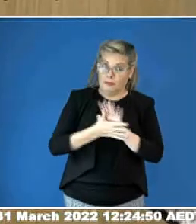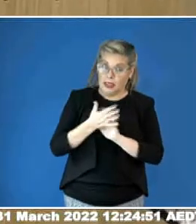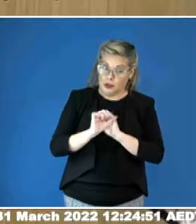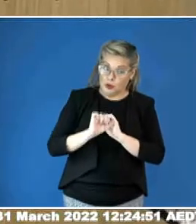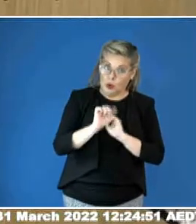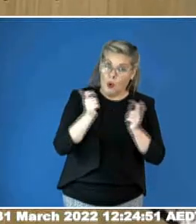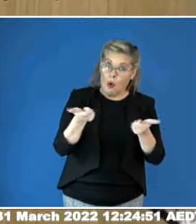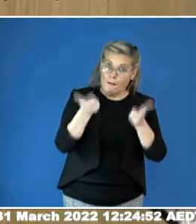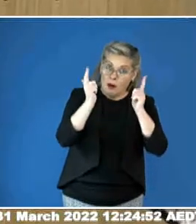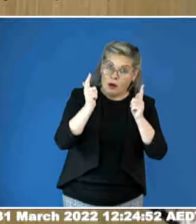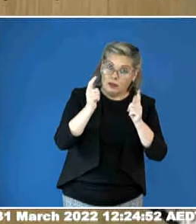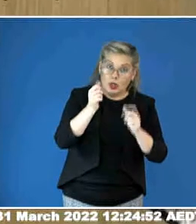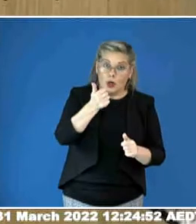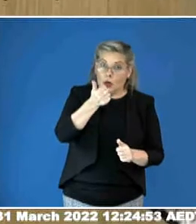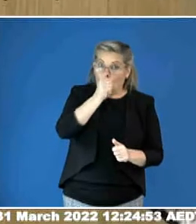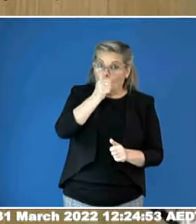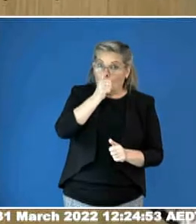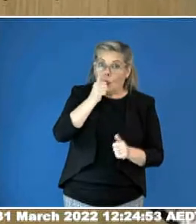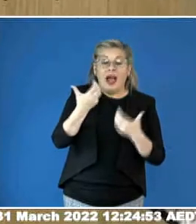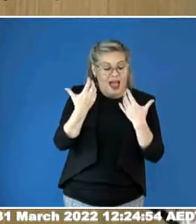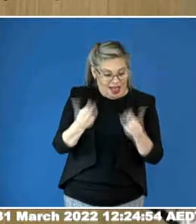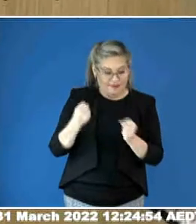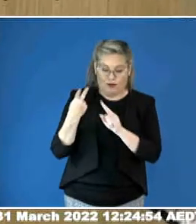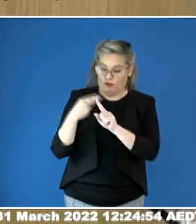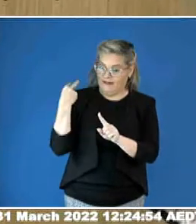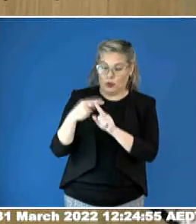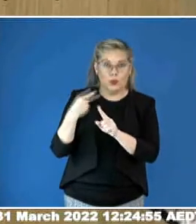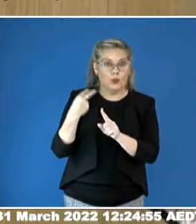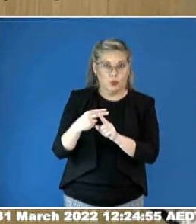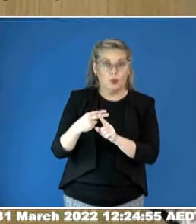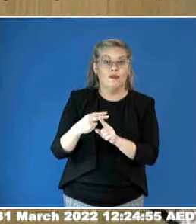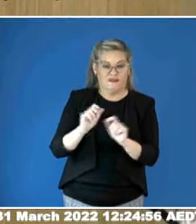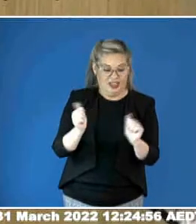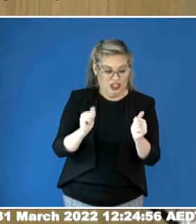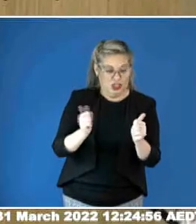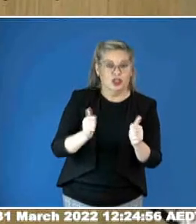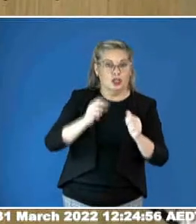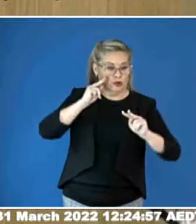possibly two conducted, that is, in 2020, into the circumstances of this case and, in